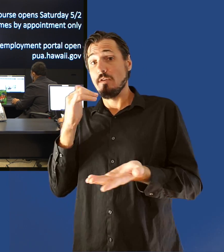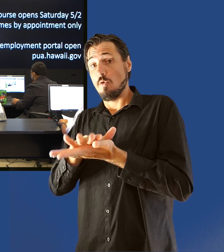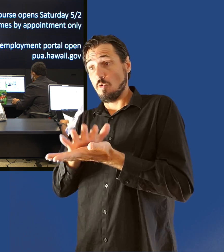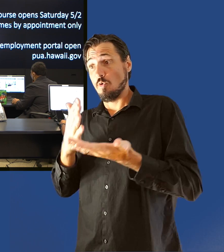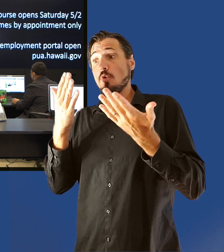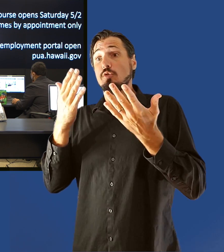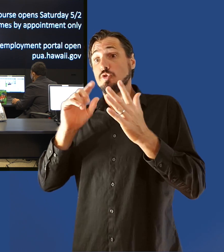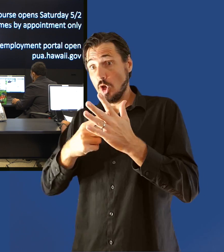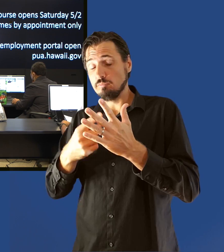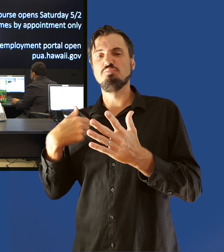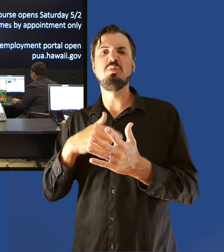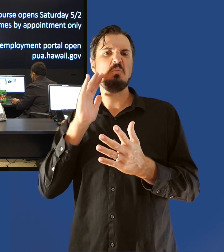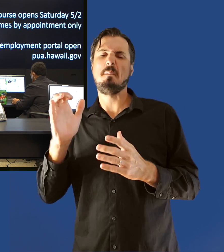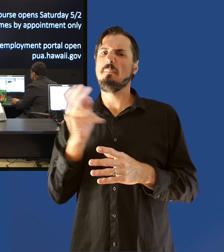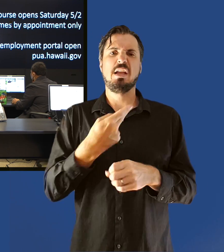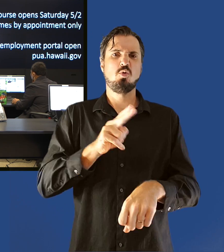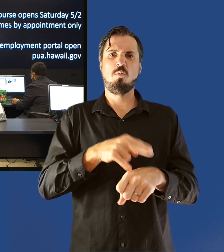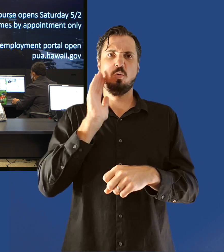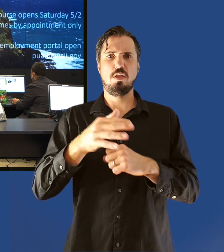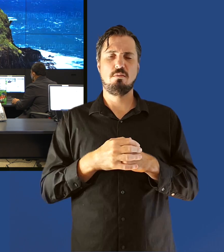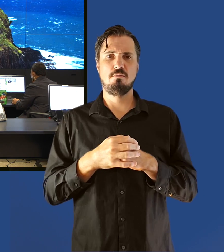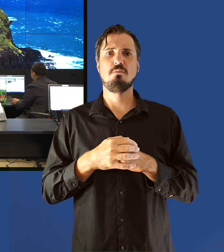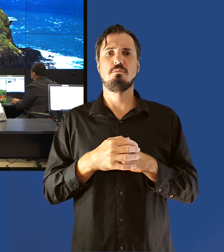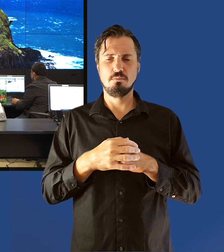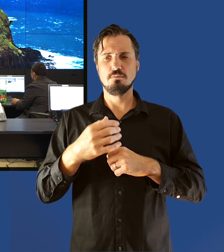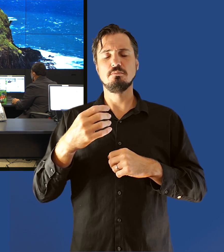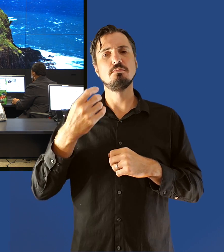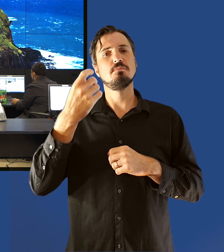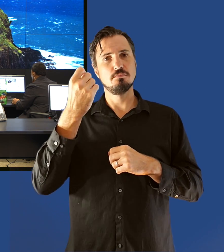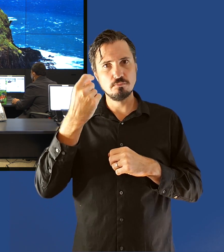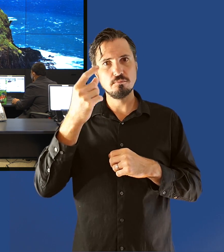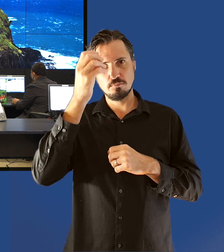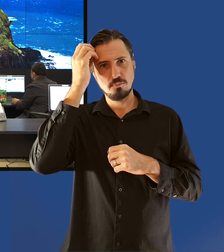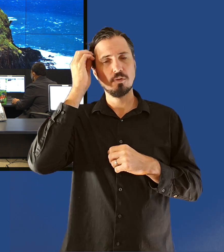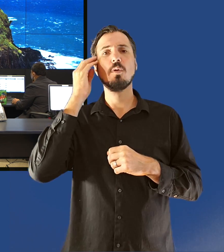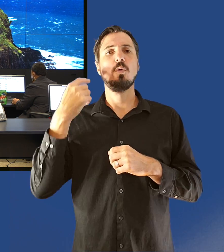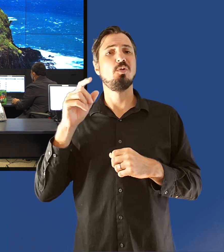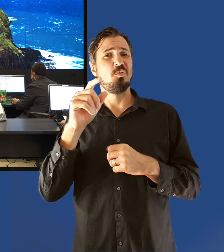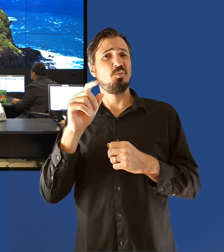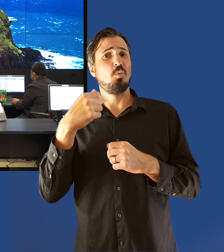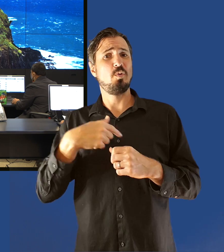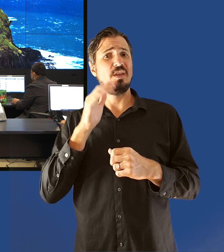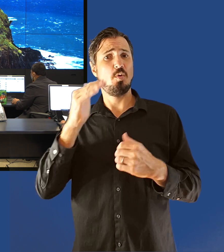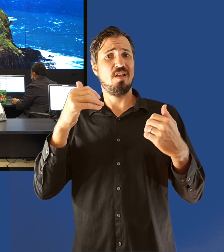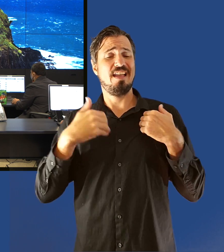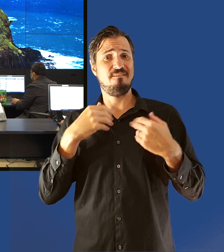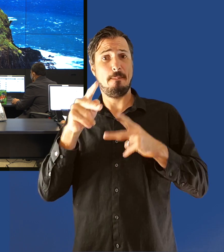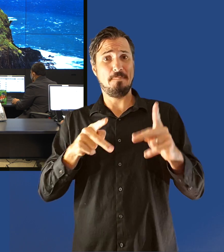Of the close to 400 white-collar associates impacted, this four-day work week will reduce the amount of commutes by 20%.